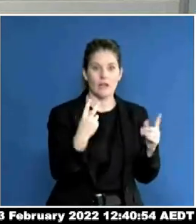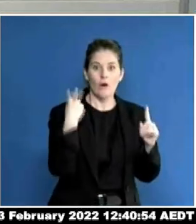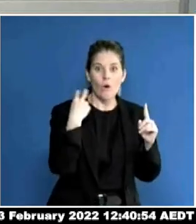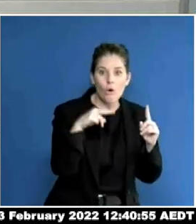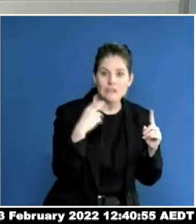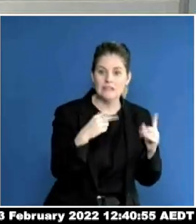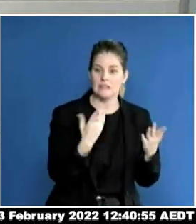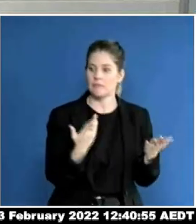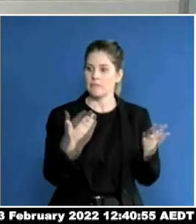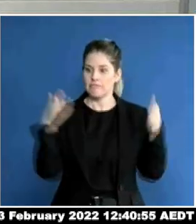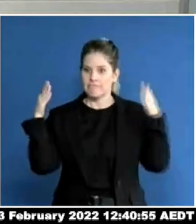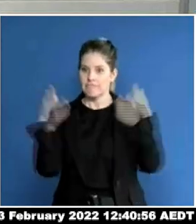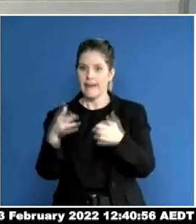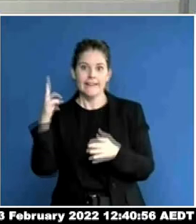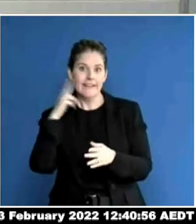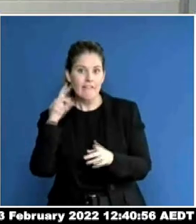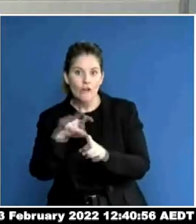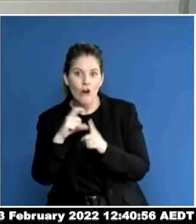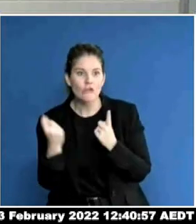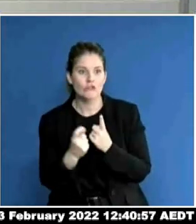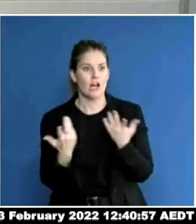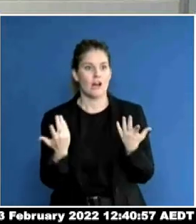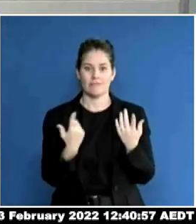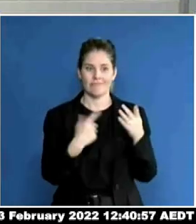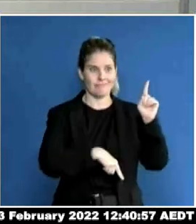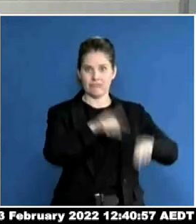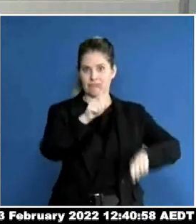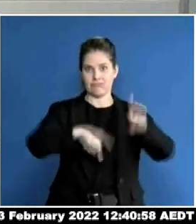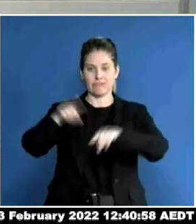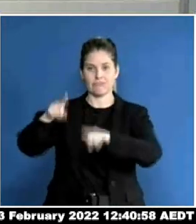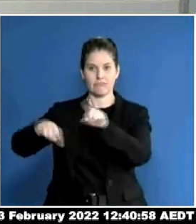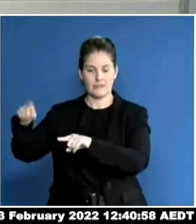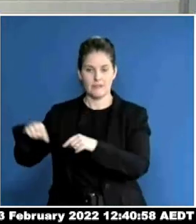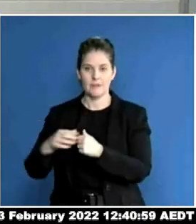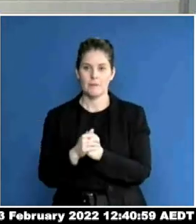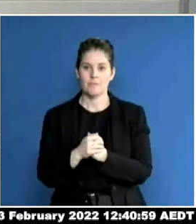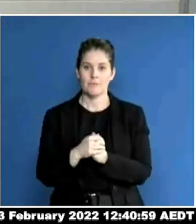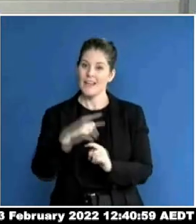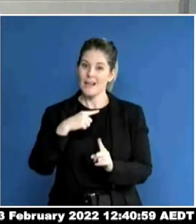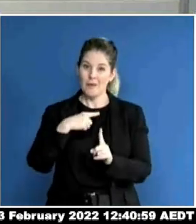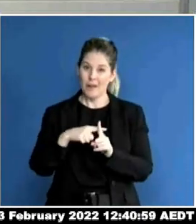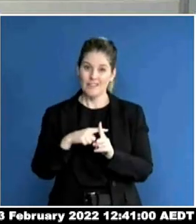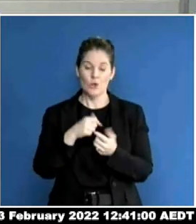that spread. And then they have systems in place, IT systems that make it easier to do